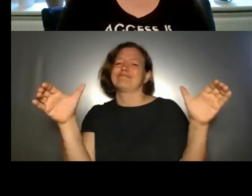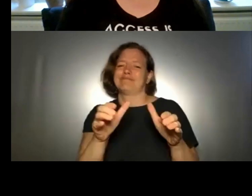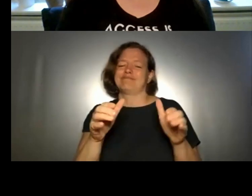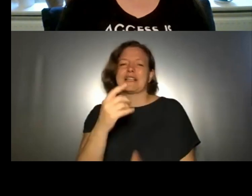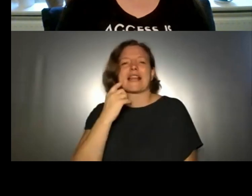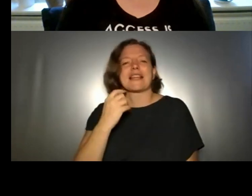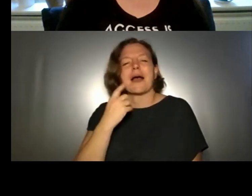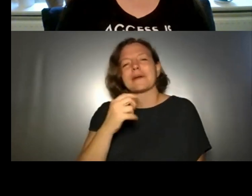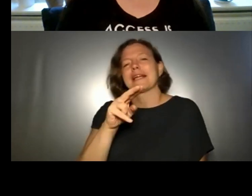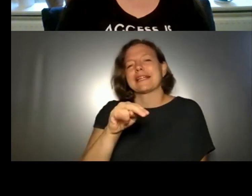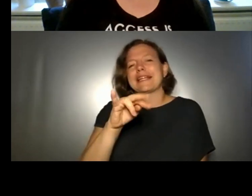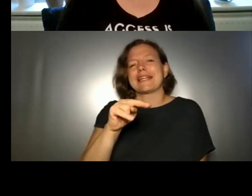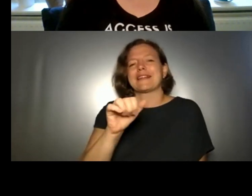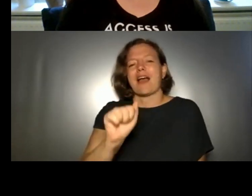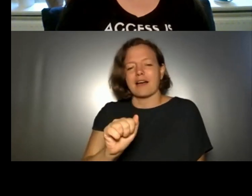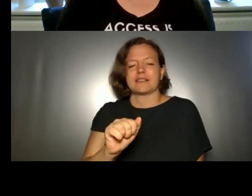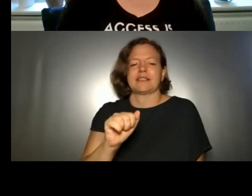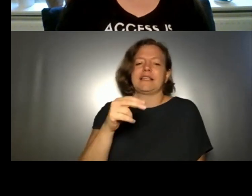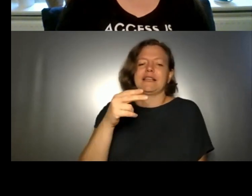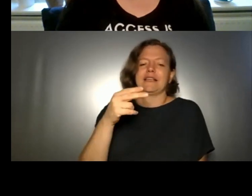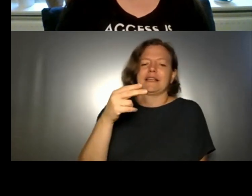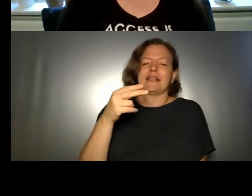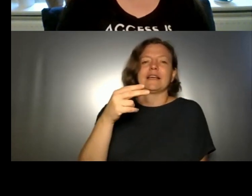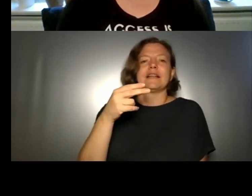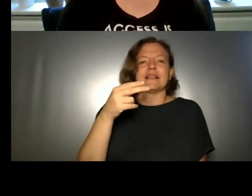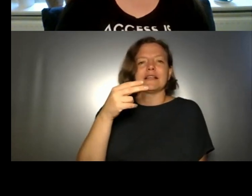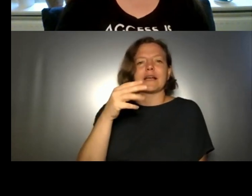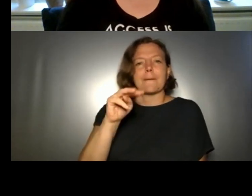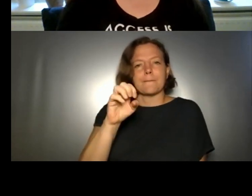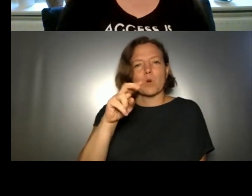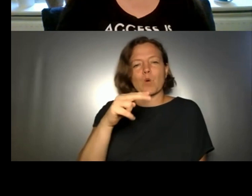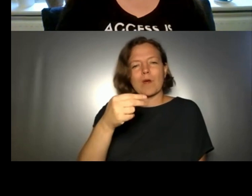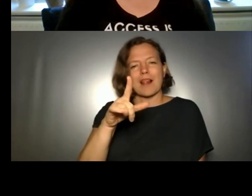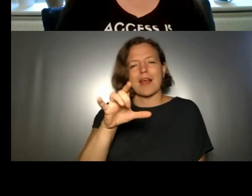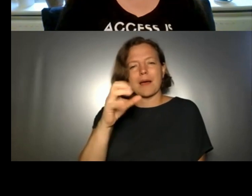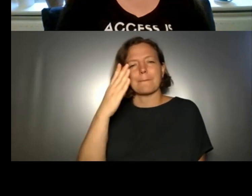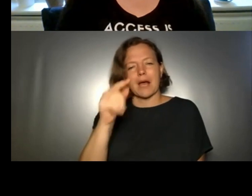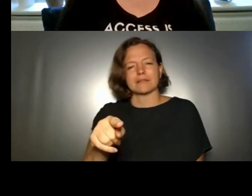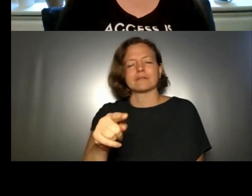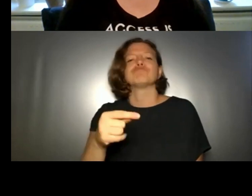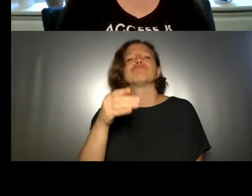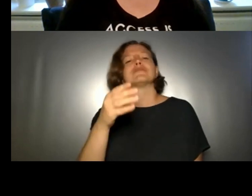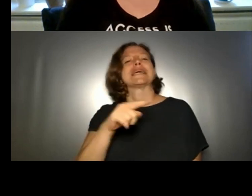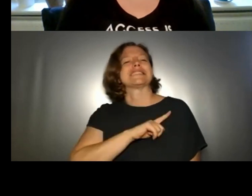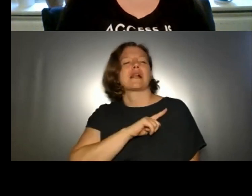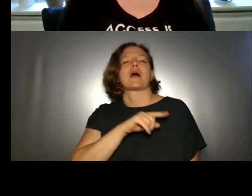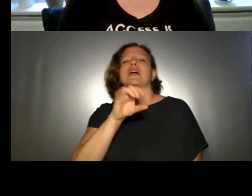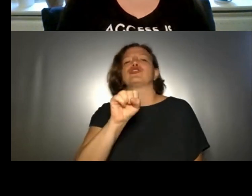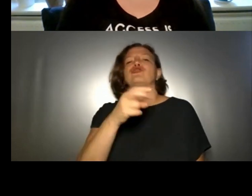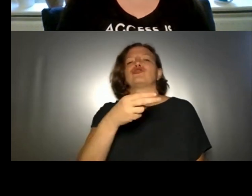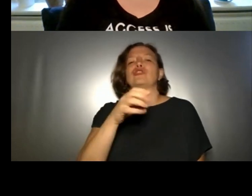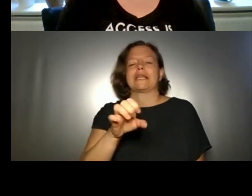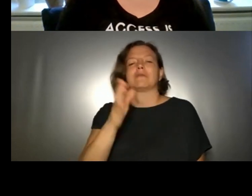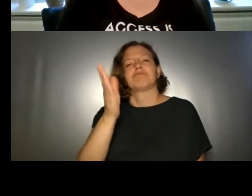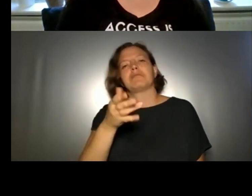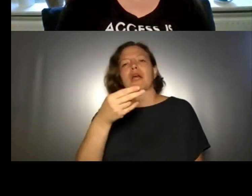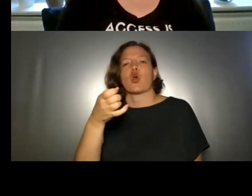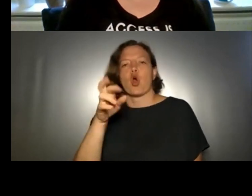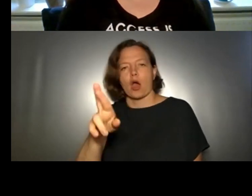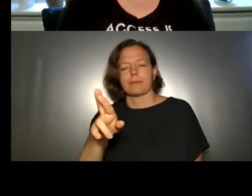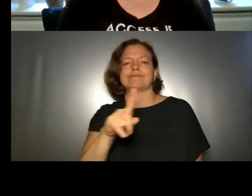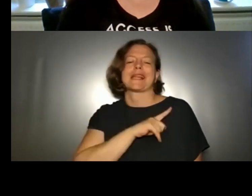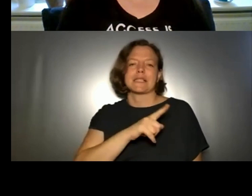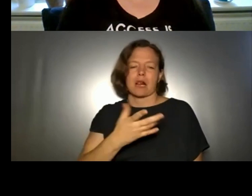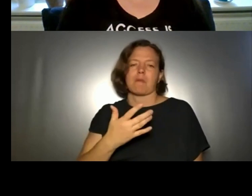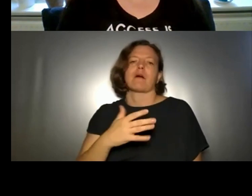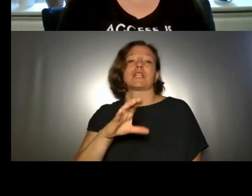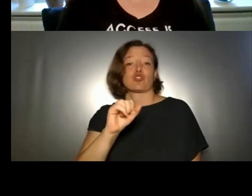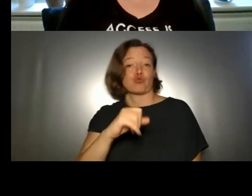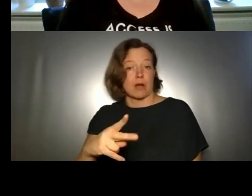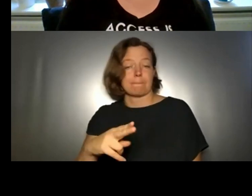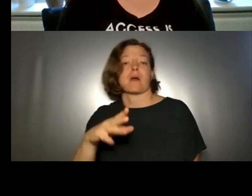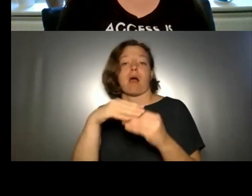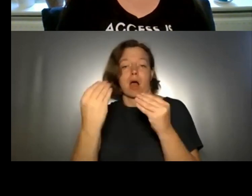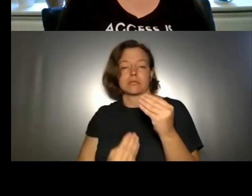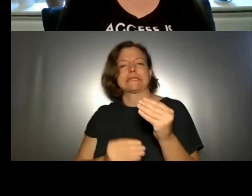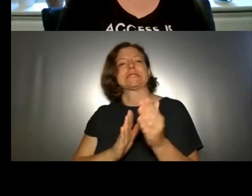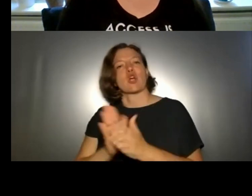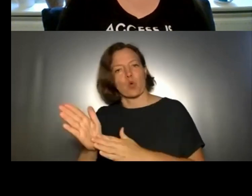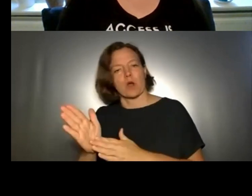So, I will start. My name is Nina Mühlemann, my pronouns are she/her. I am a crip, queer, disabled artist and scholar.